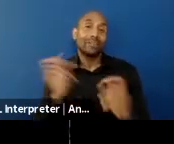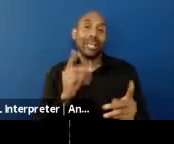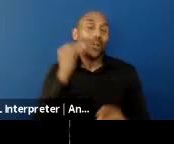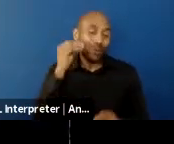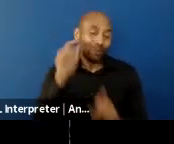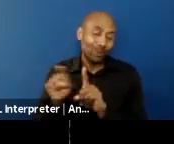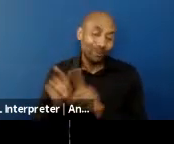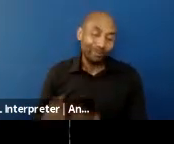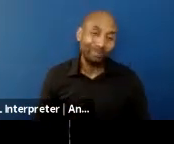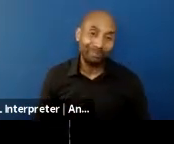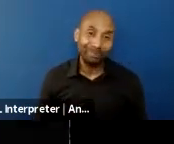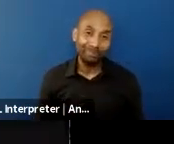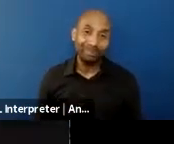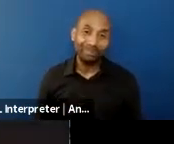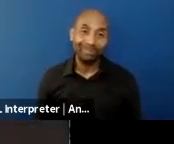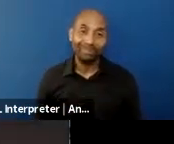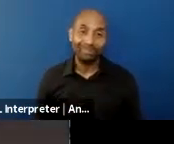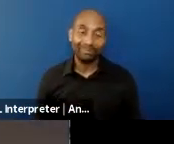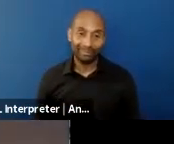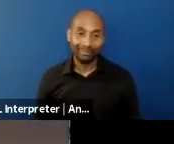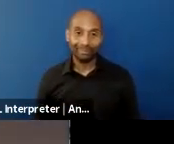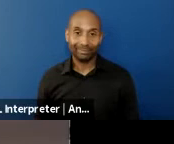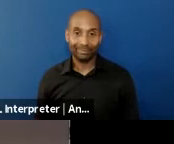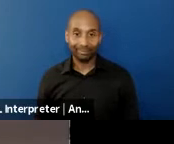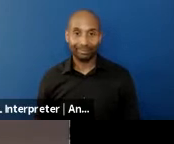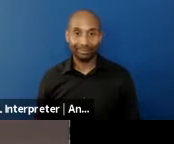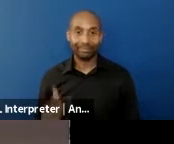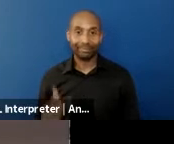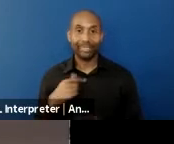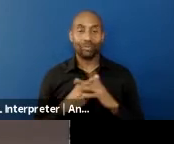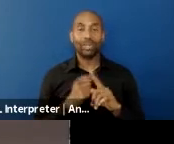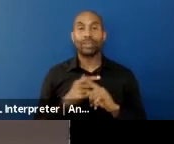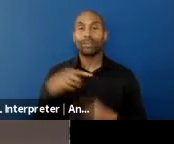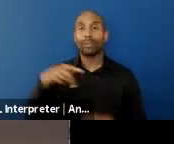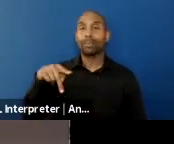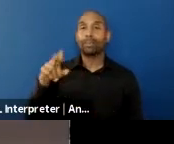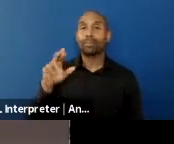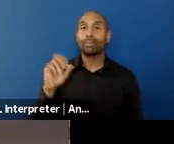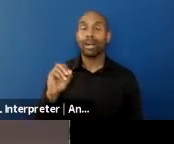Bob: I'm original from Providence, Rhode Island.